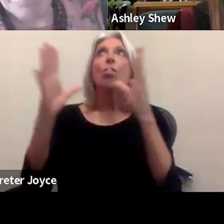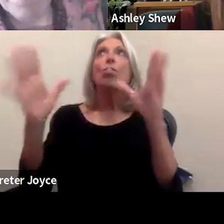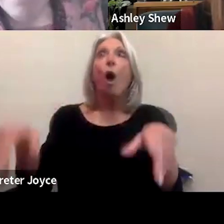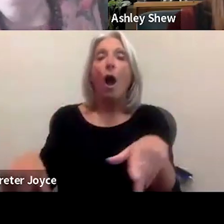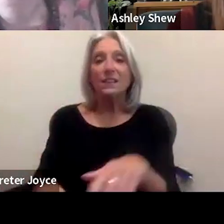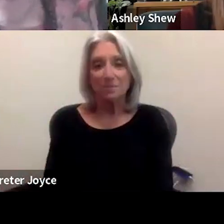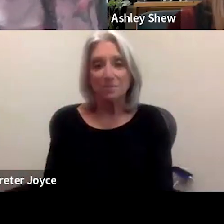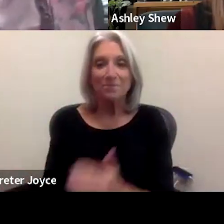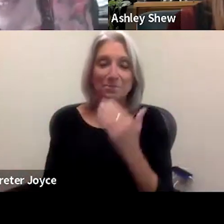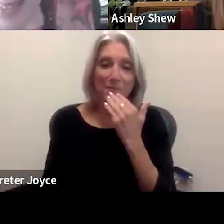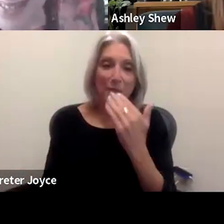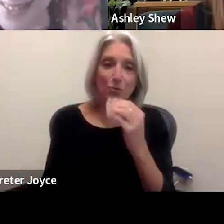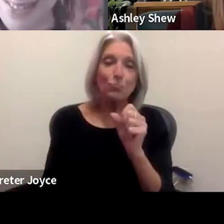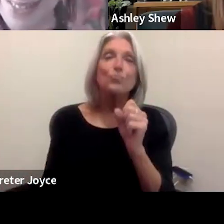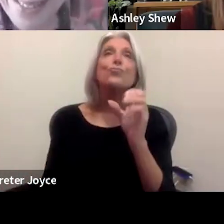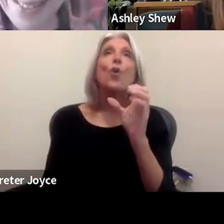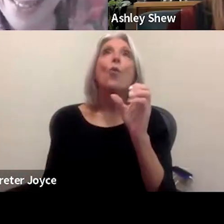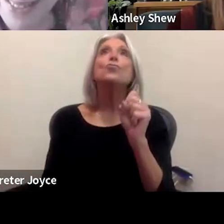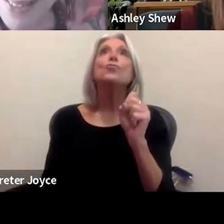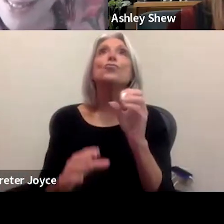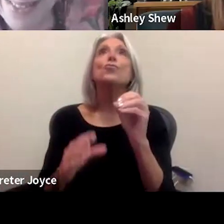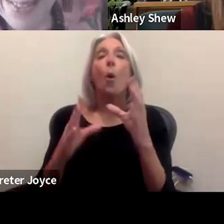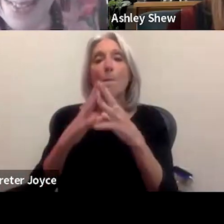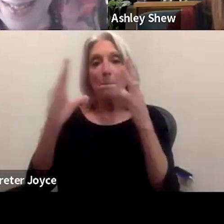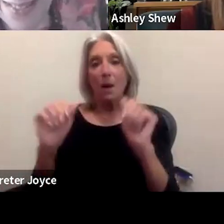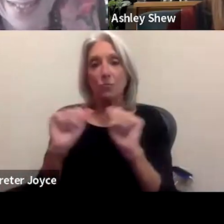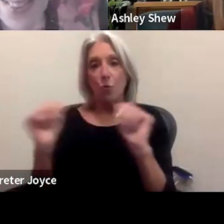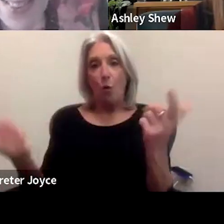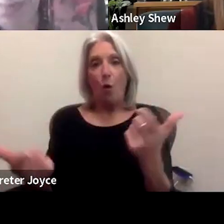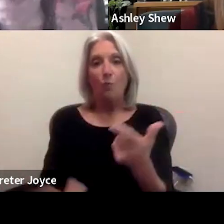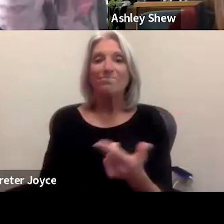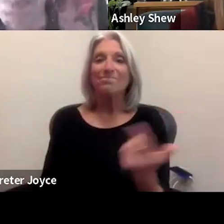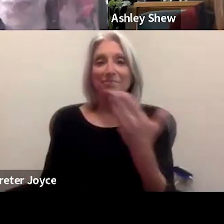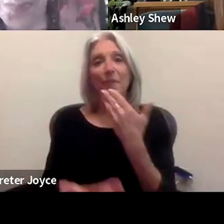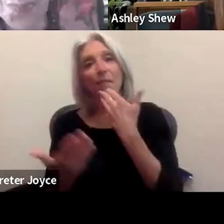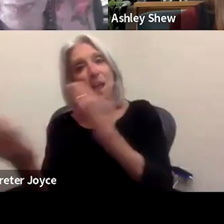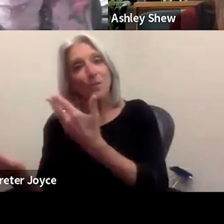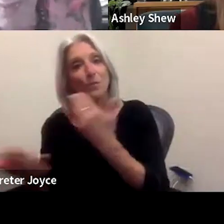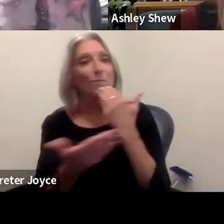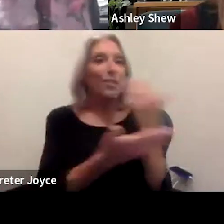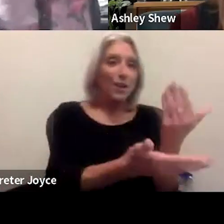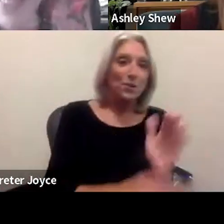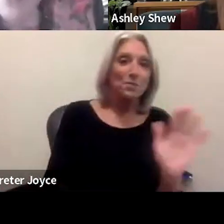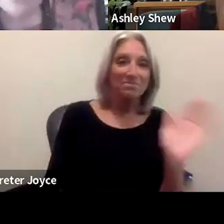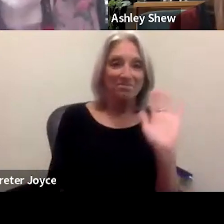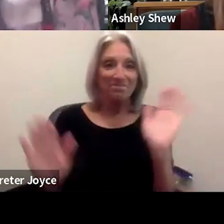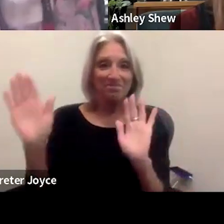Thank you so, so much, everybody. Thank you. We appreciate it. Thank you.